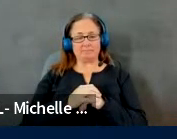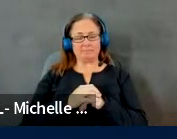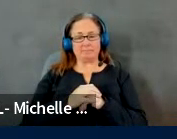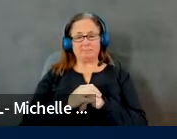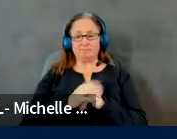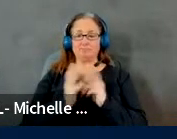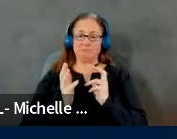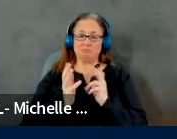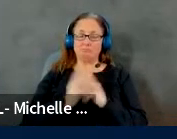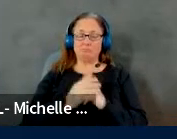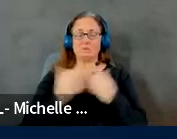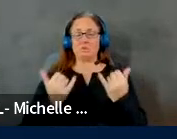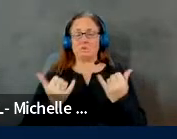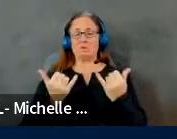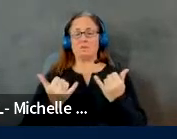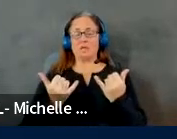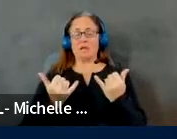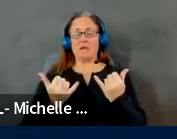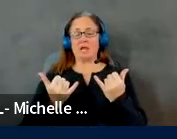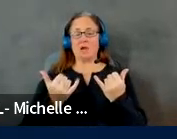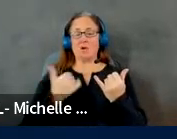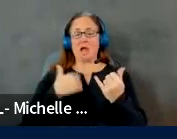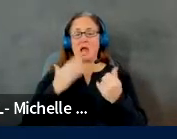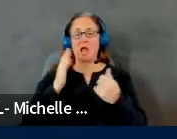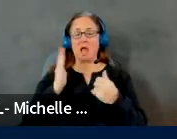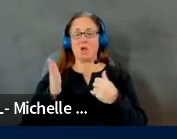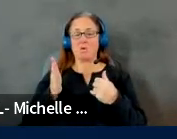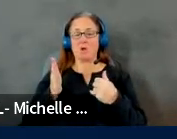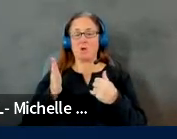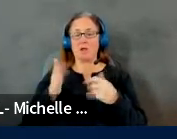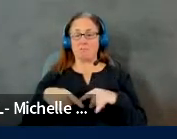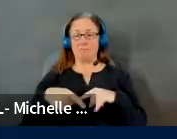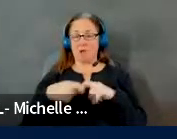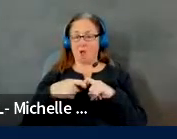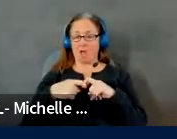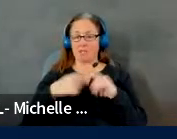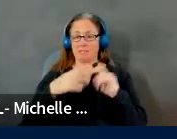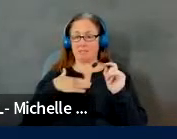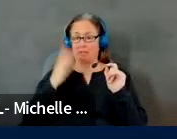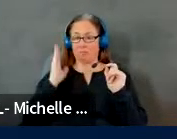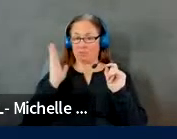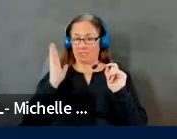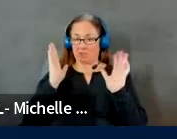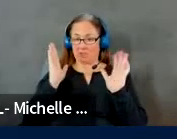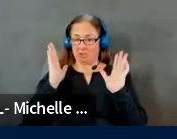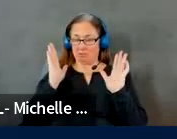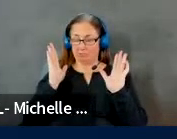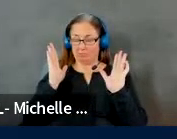At this time I'm going to take a pause in my presentation and we're going to switch